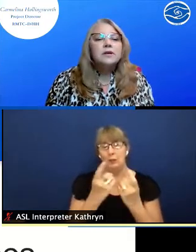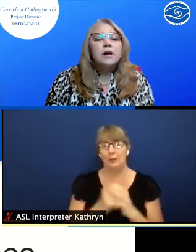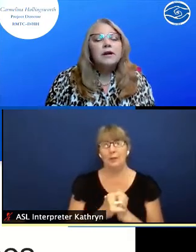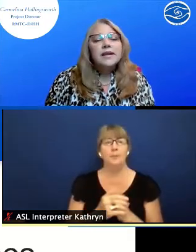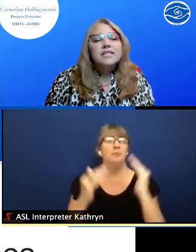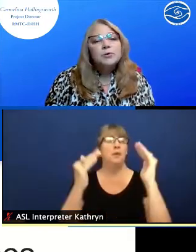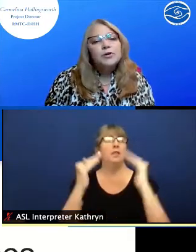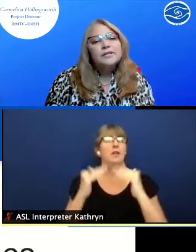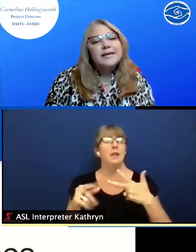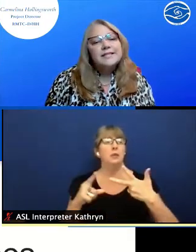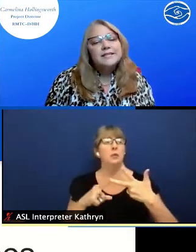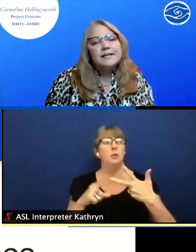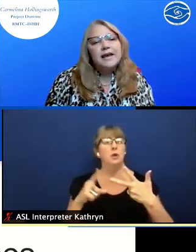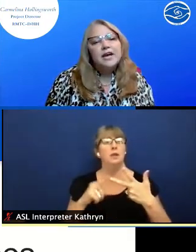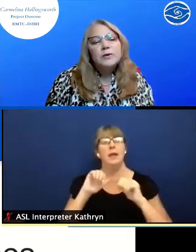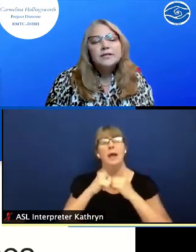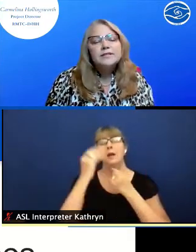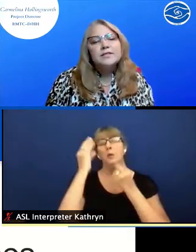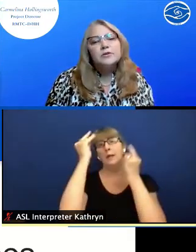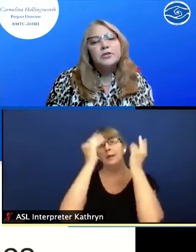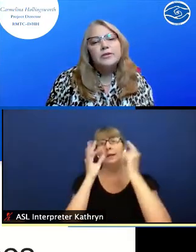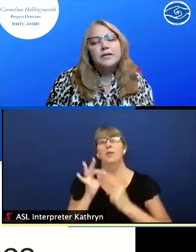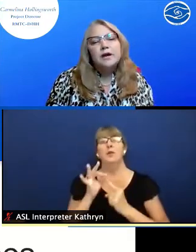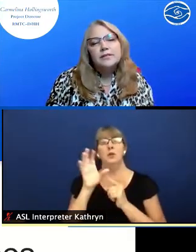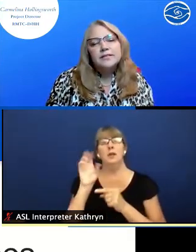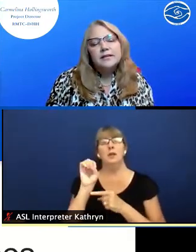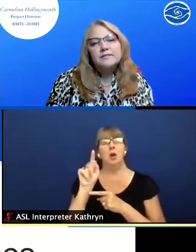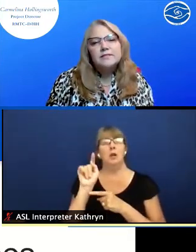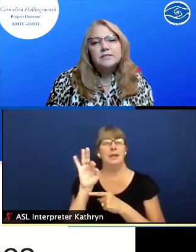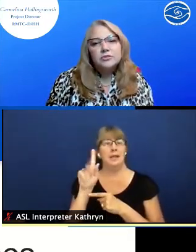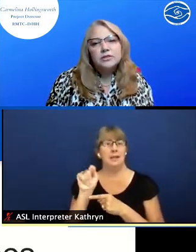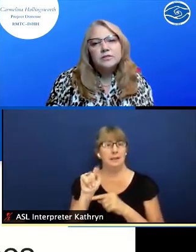Our next bullet is asking how do we consider the unique context of the district's